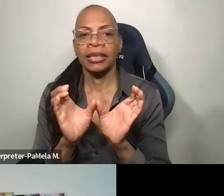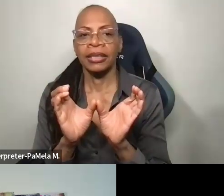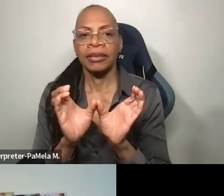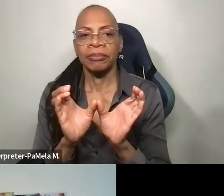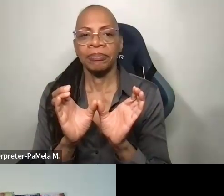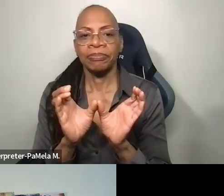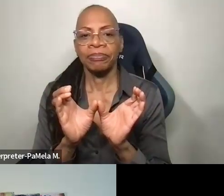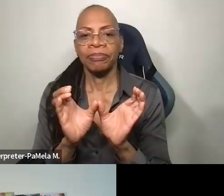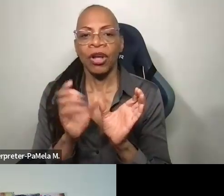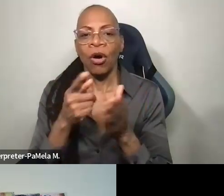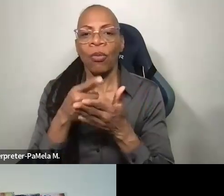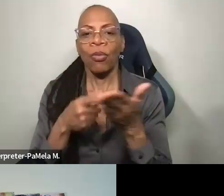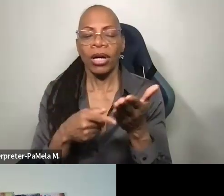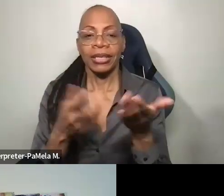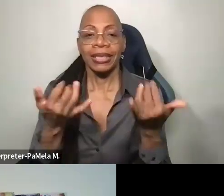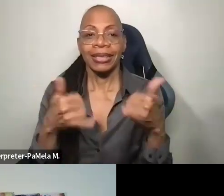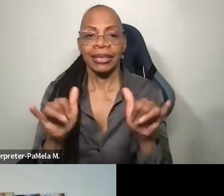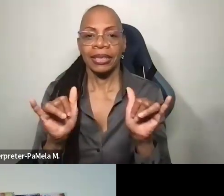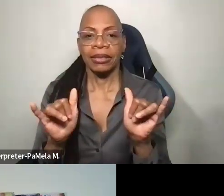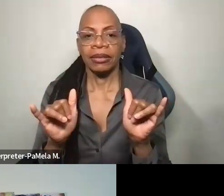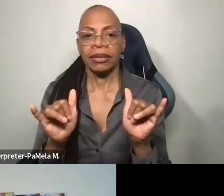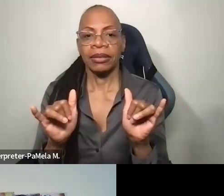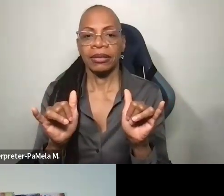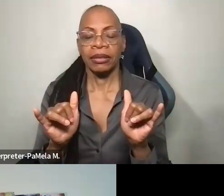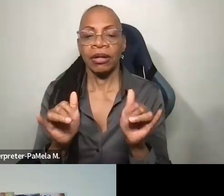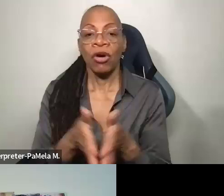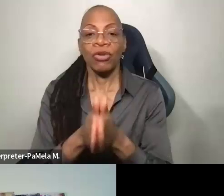What is still requested and reported